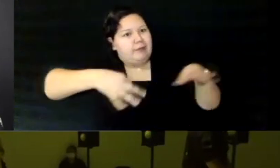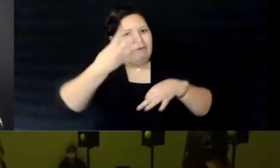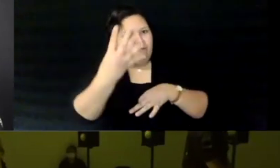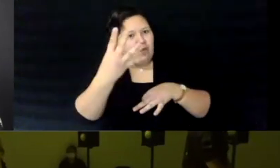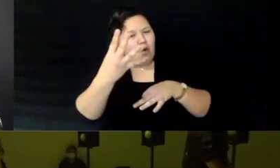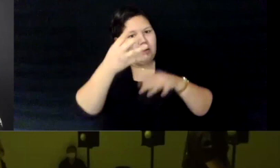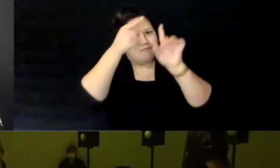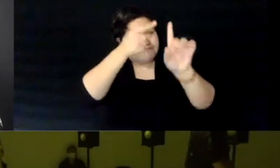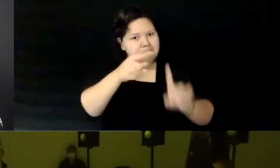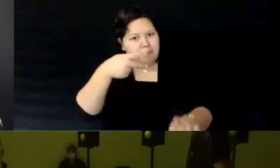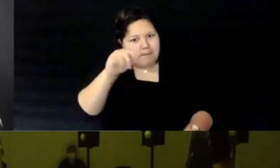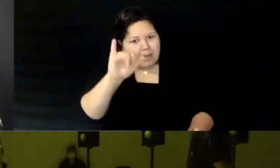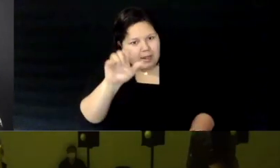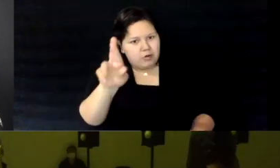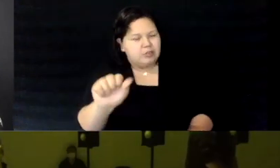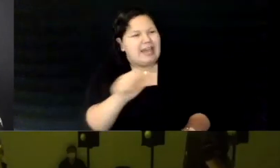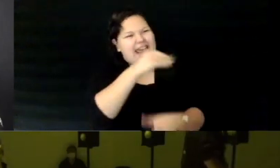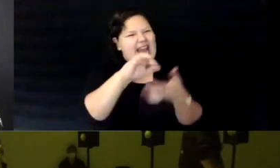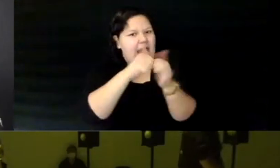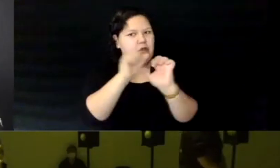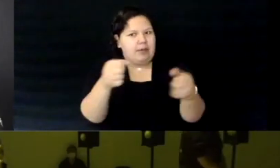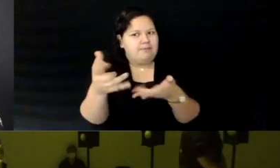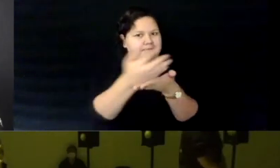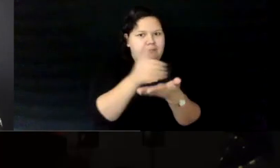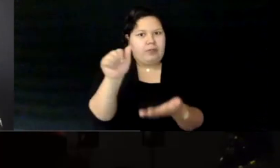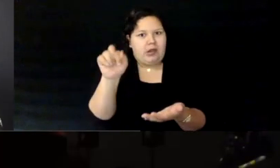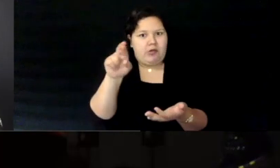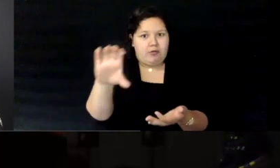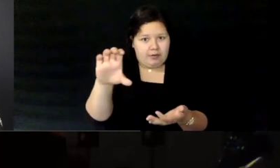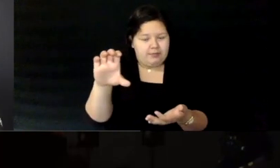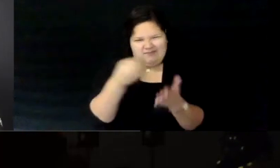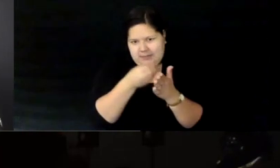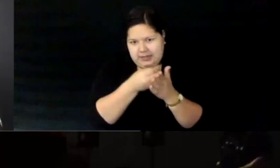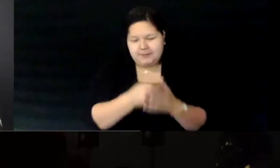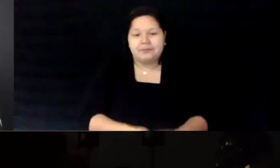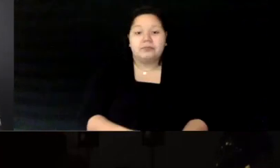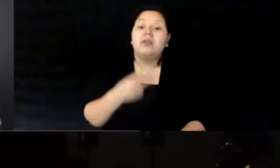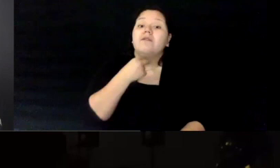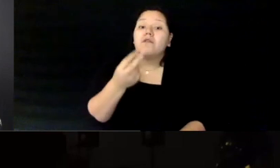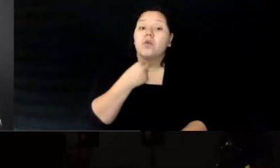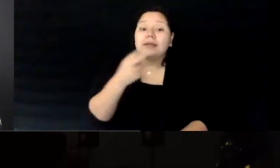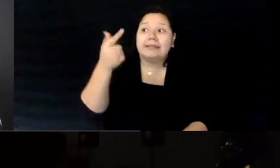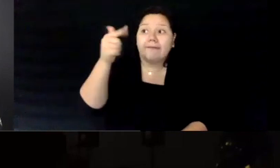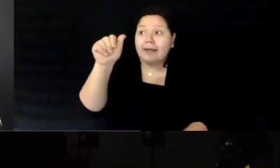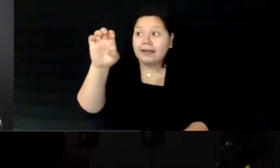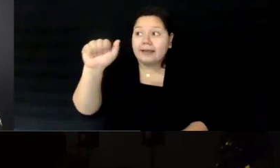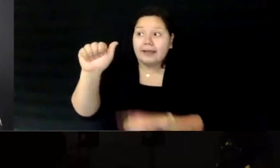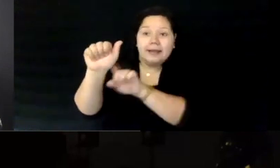and how you earn Arcs. And the voice of Gaia is actually programmed to come from above.